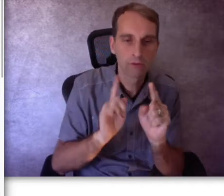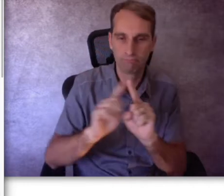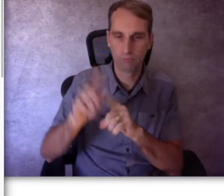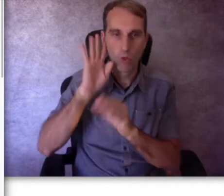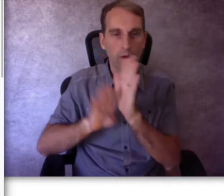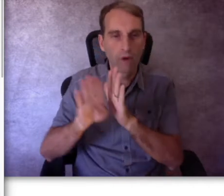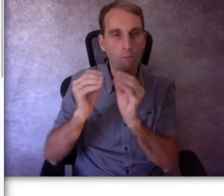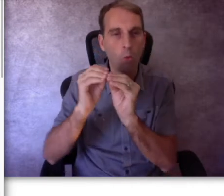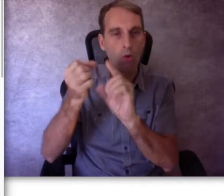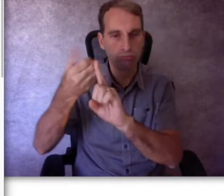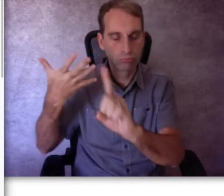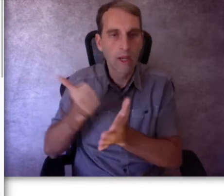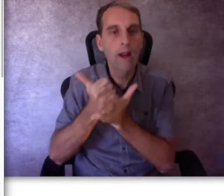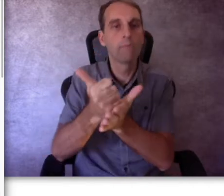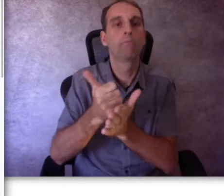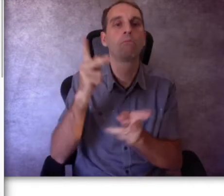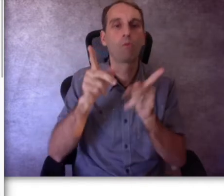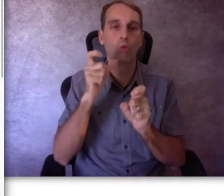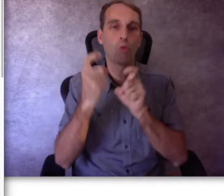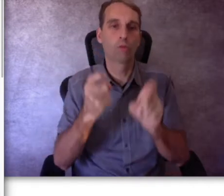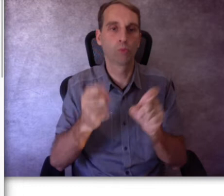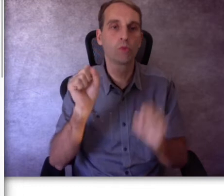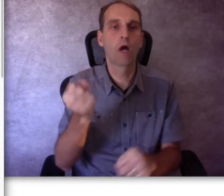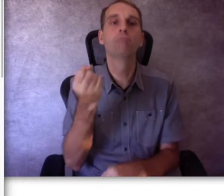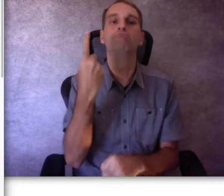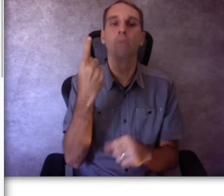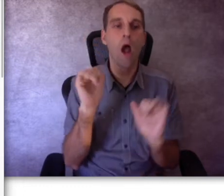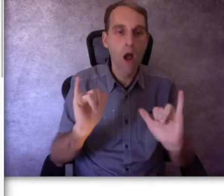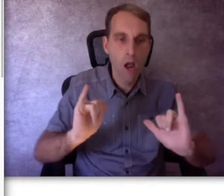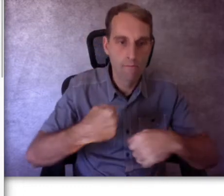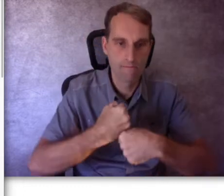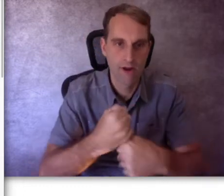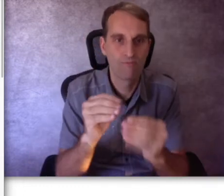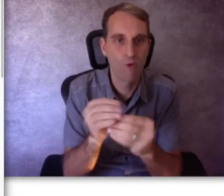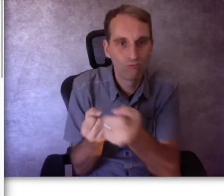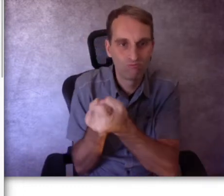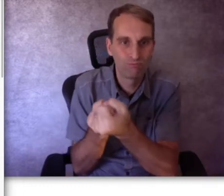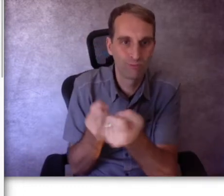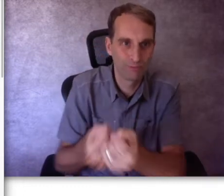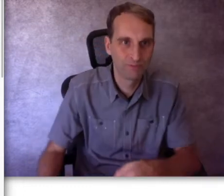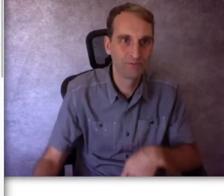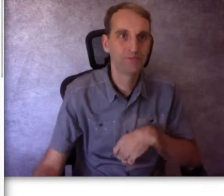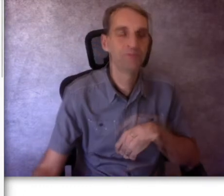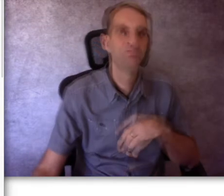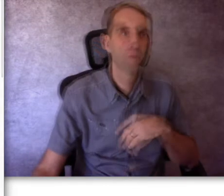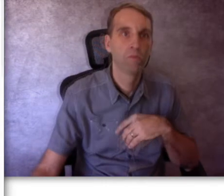such as the technological components, to help those contributors understand what it is that they need to do in order to contribute to this project.